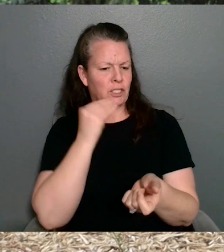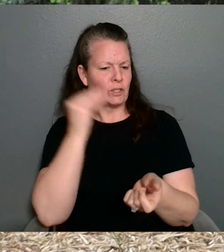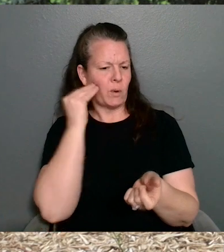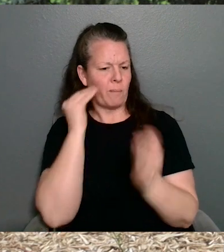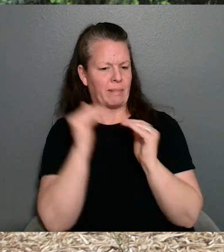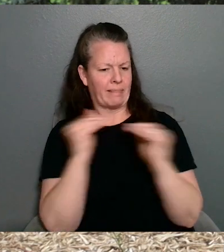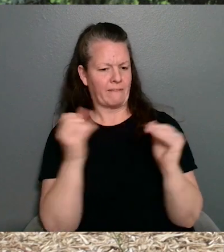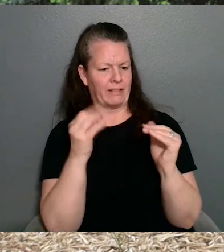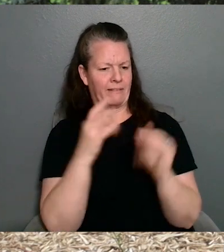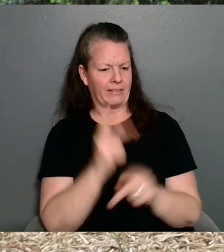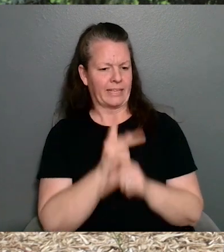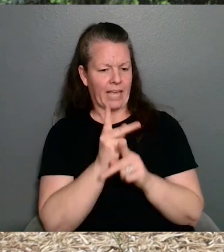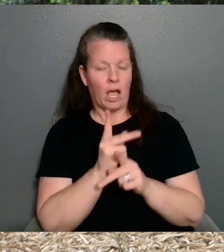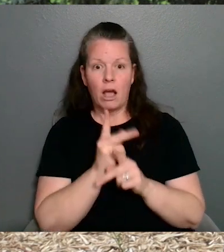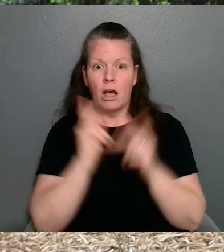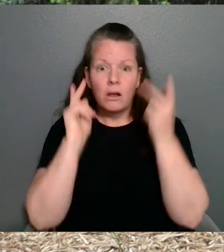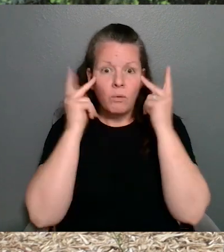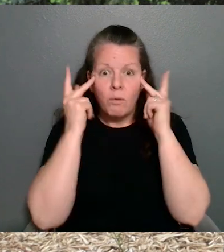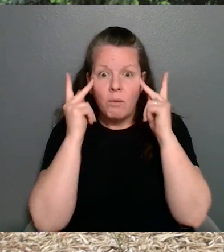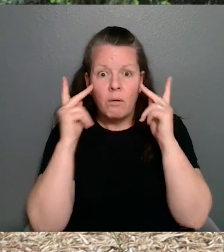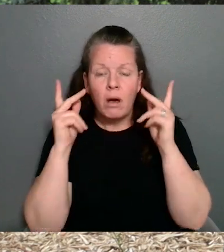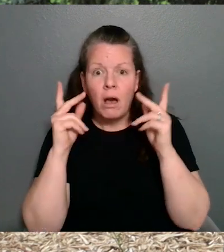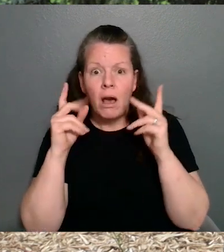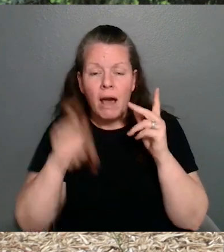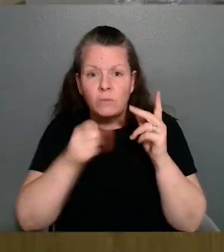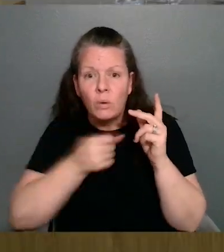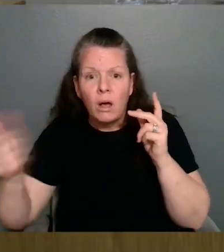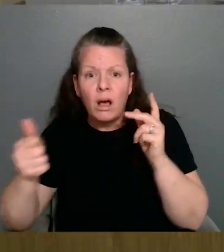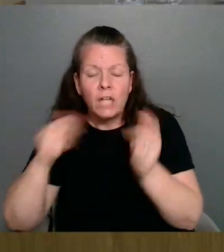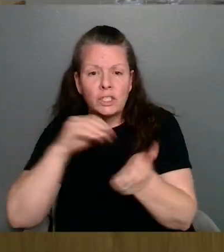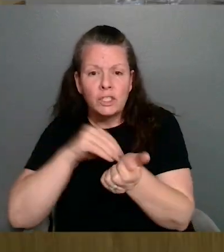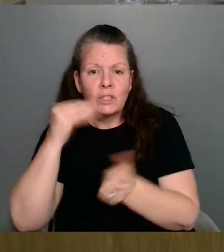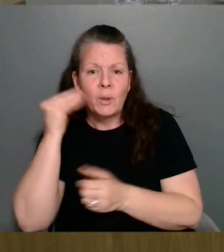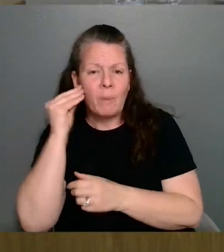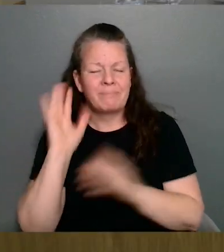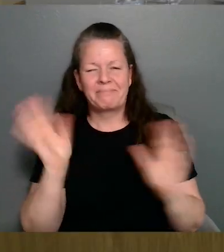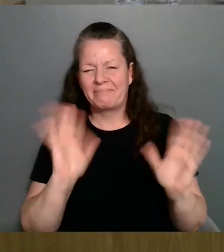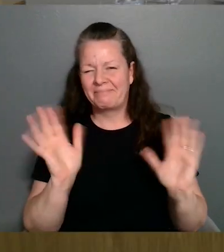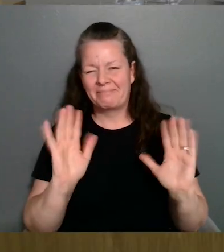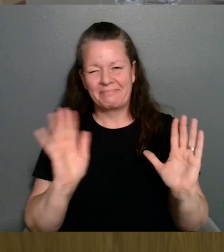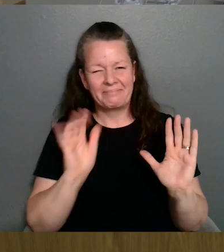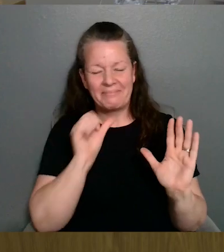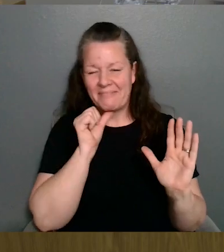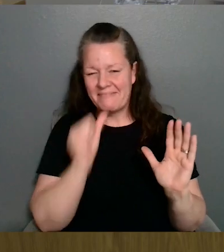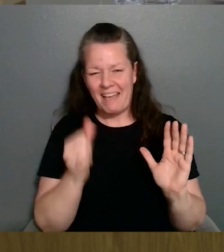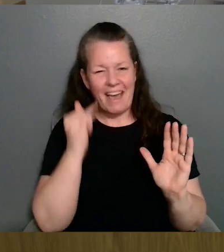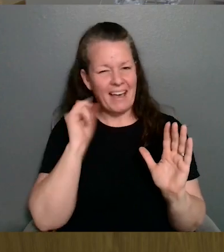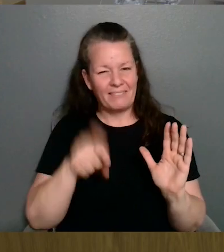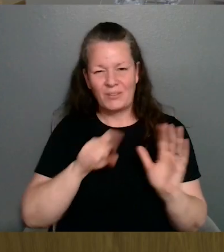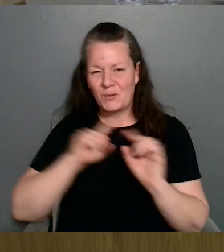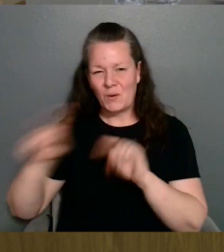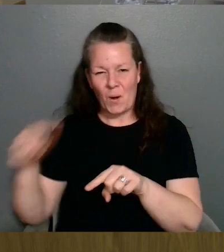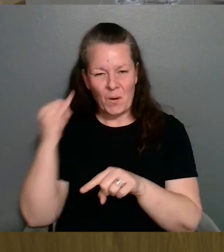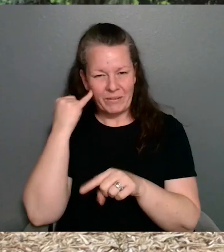but please don't worry. If you receive LTSS, that does not mean that you have to go to a nursing home, not even for a minute.